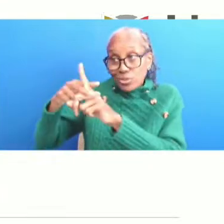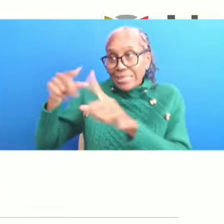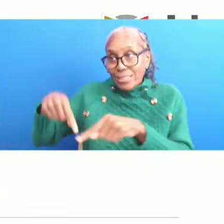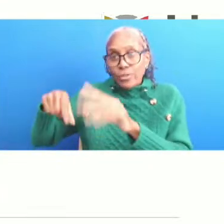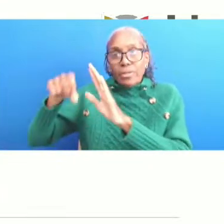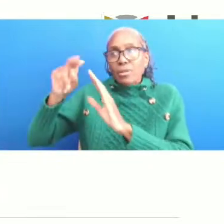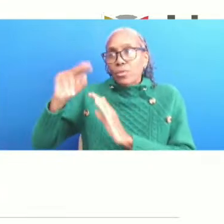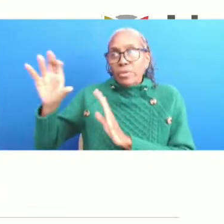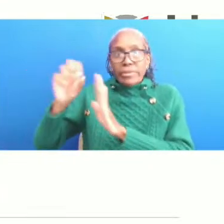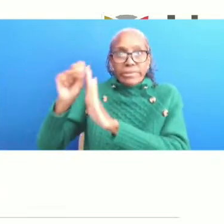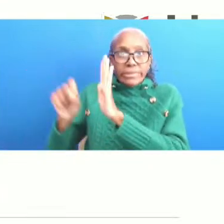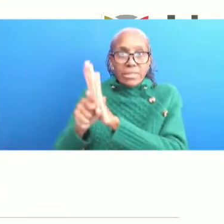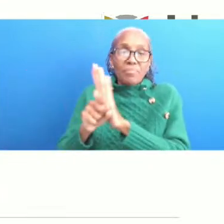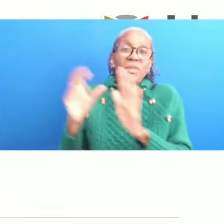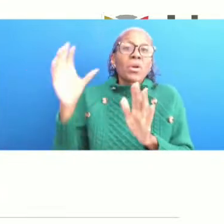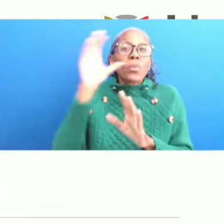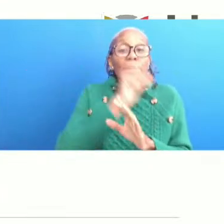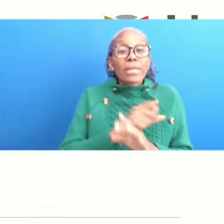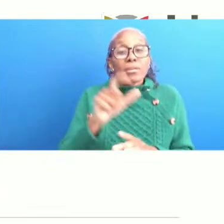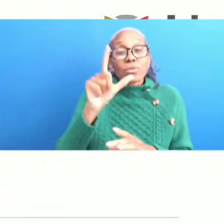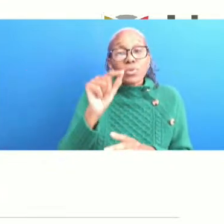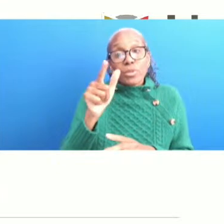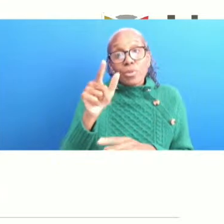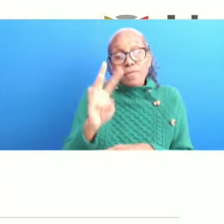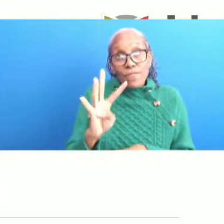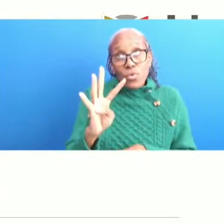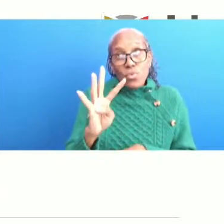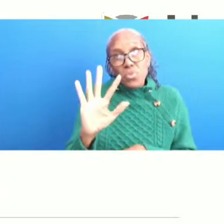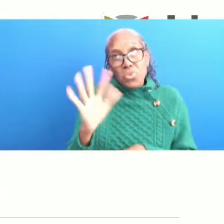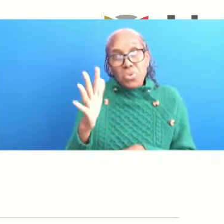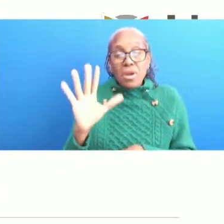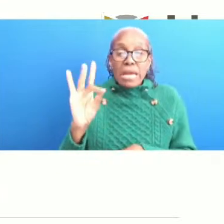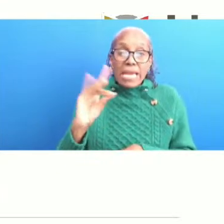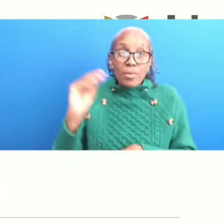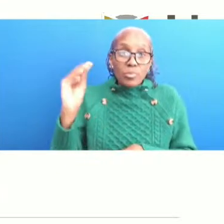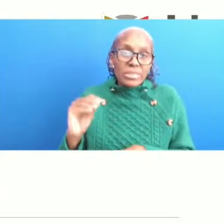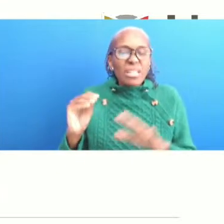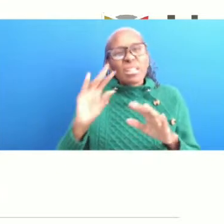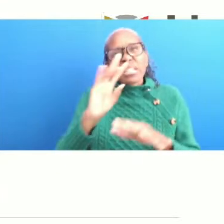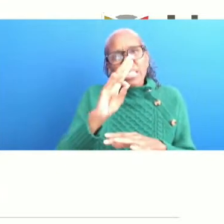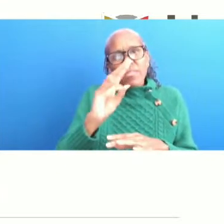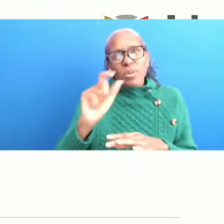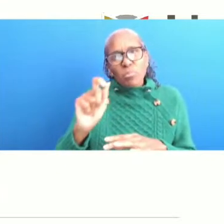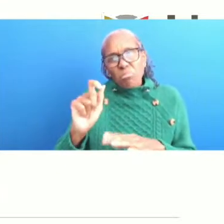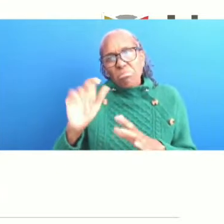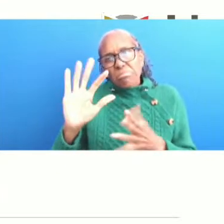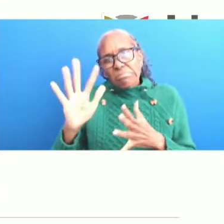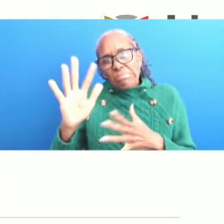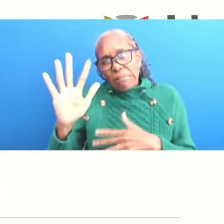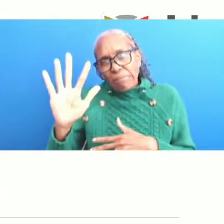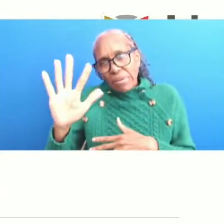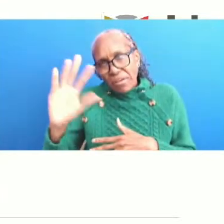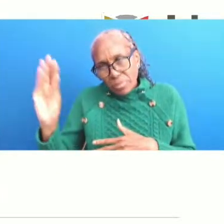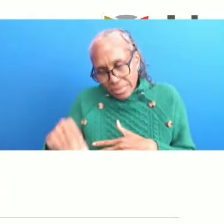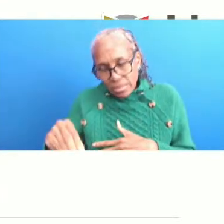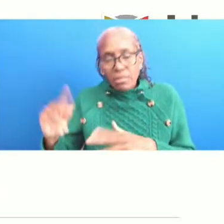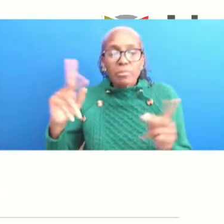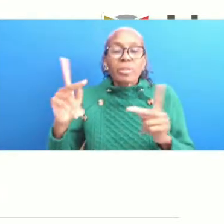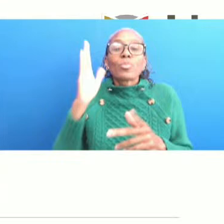MEDICAID EXPANSION THAT HAPPENED HERE IN THE STATE.